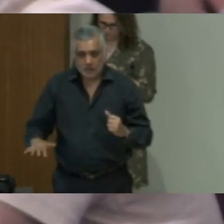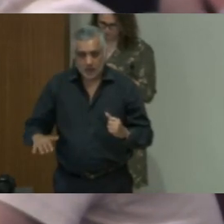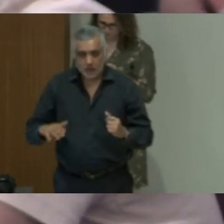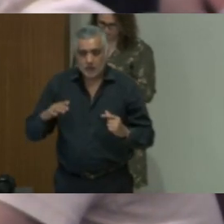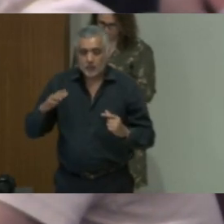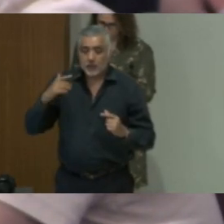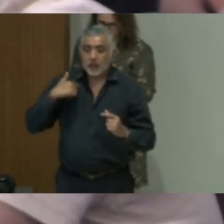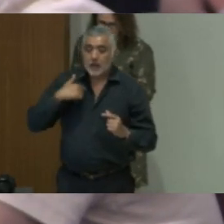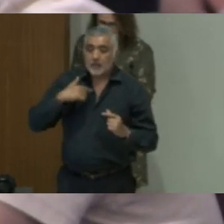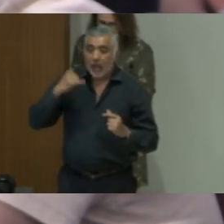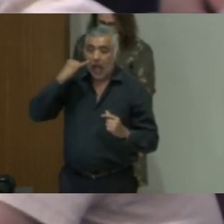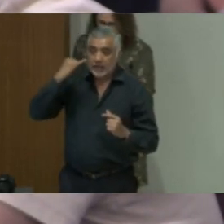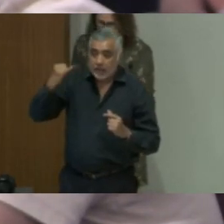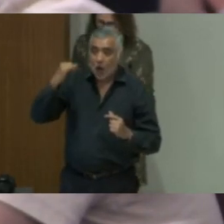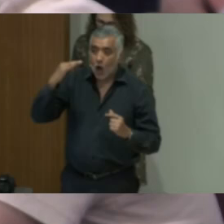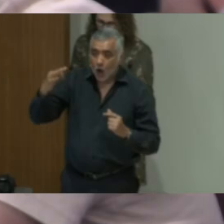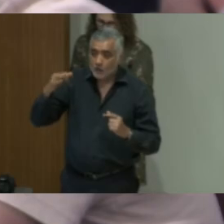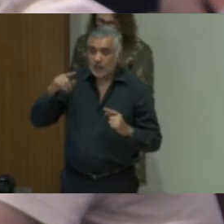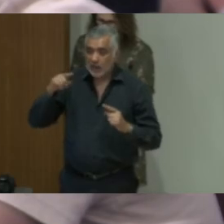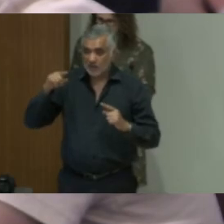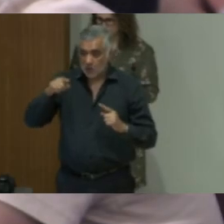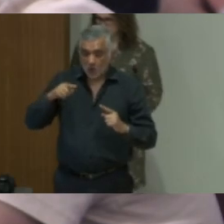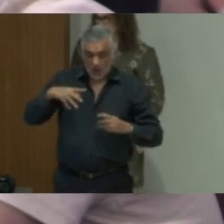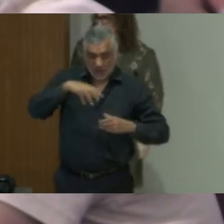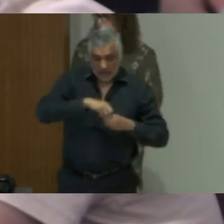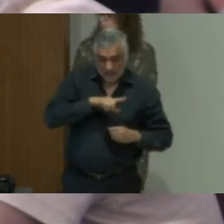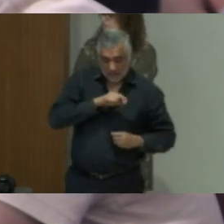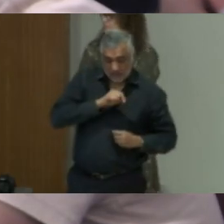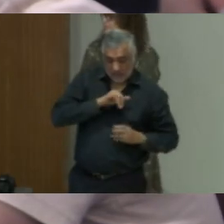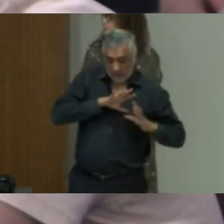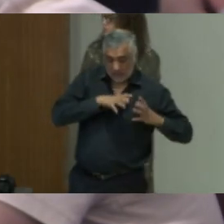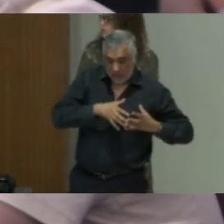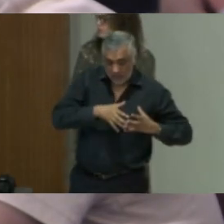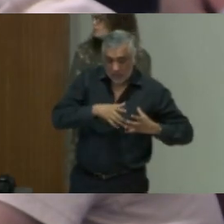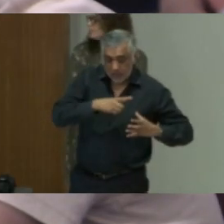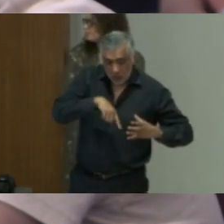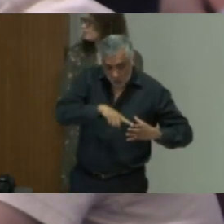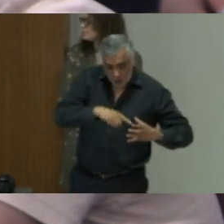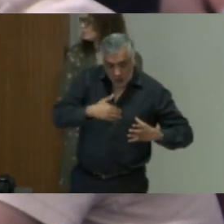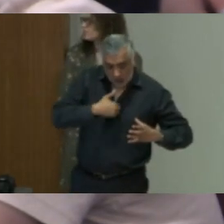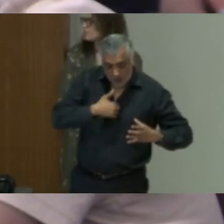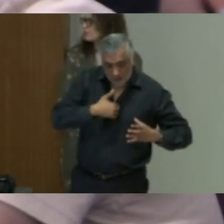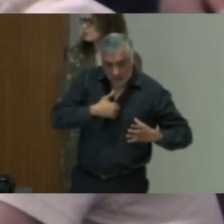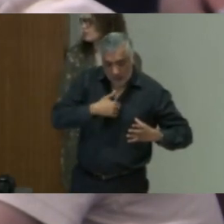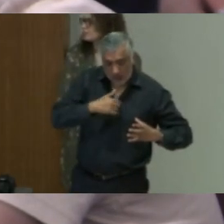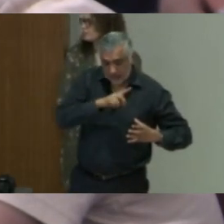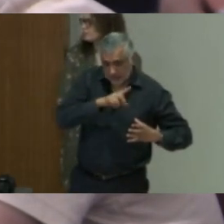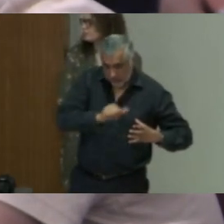is the idea that if you are among the lay class, that you suffer from a disability. And